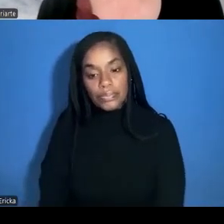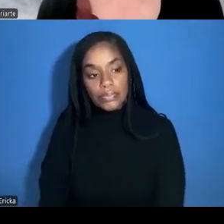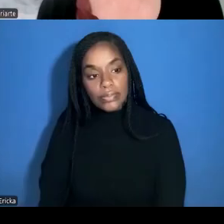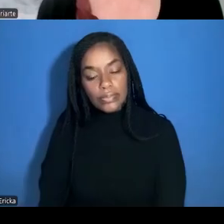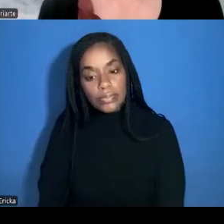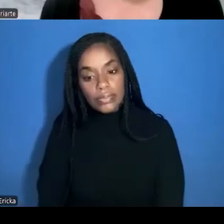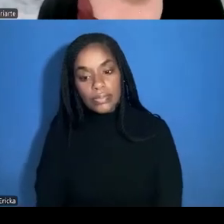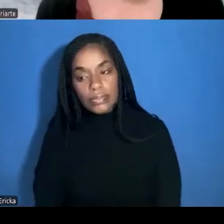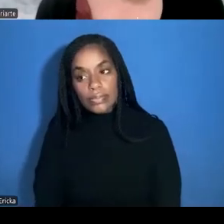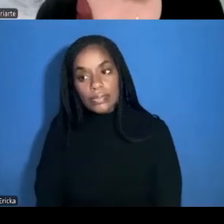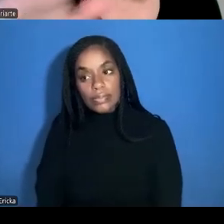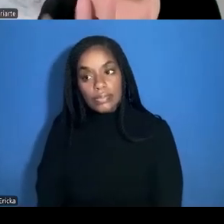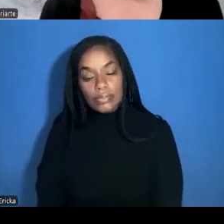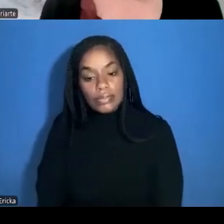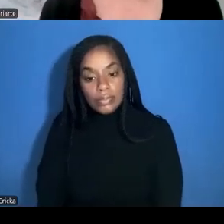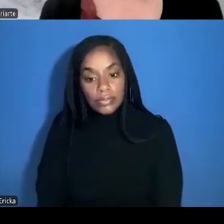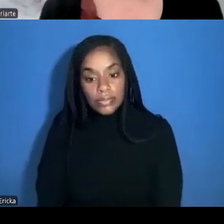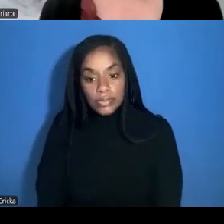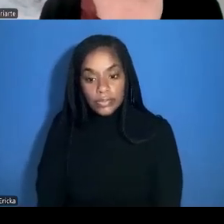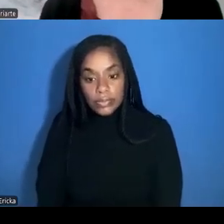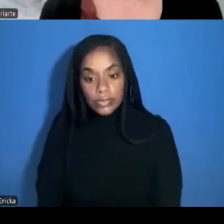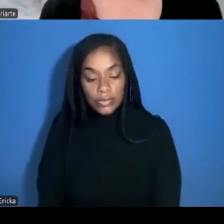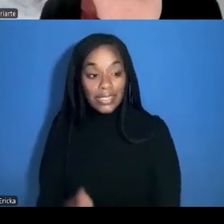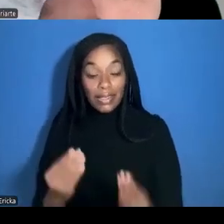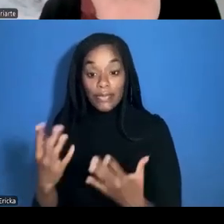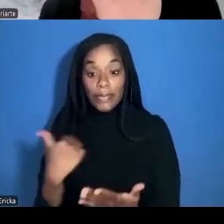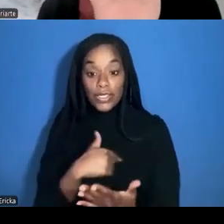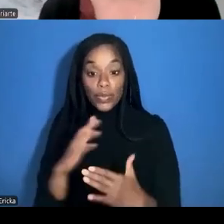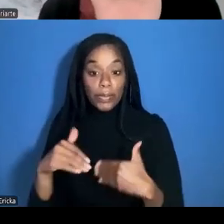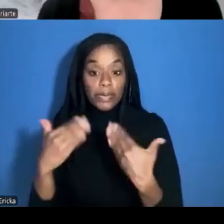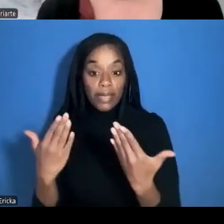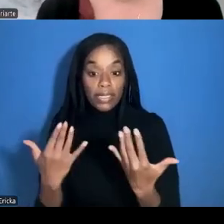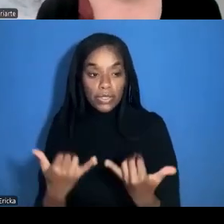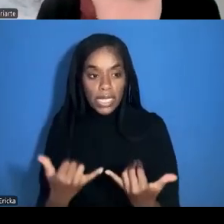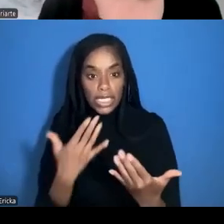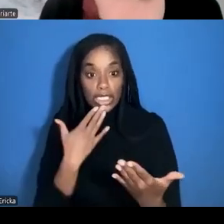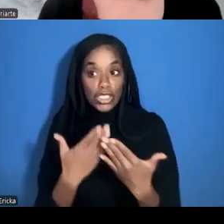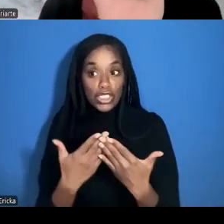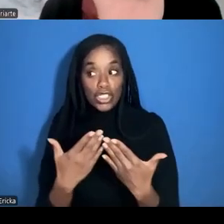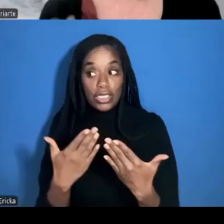And just know that the information we're providing today is good. Up until today, things can change.